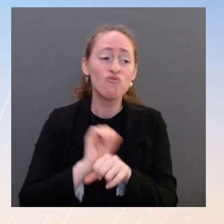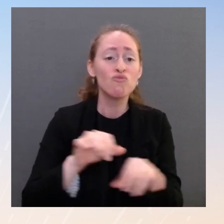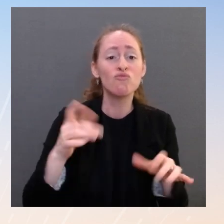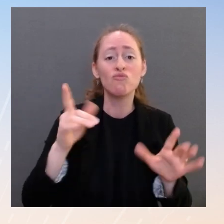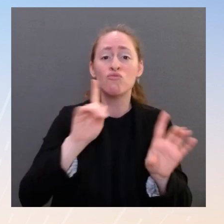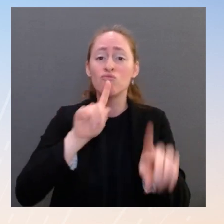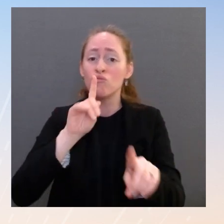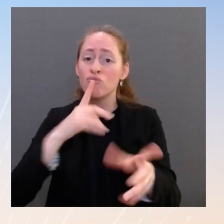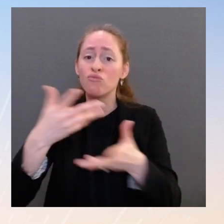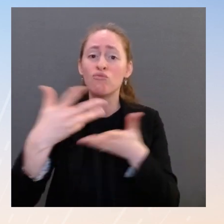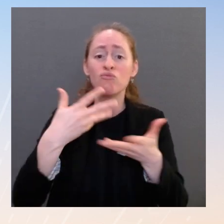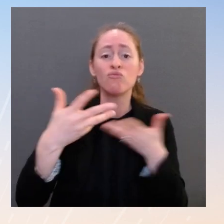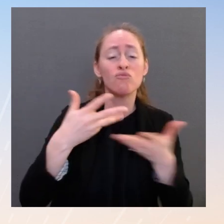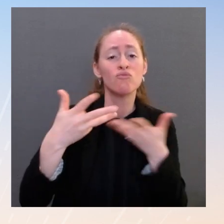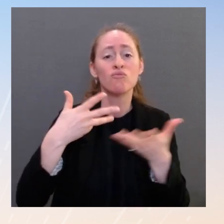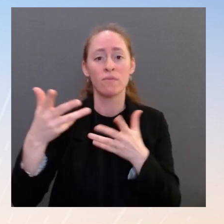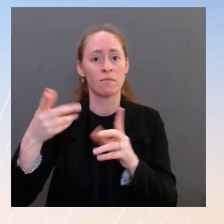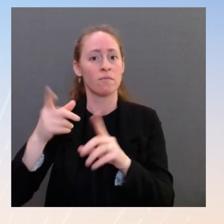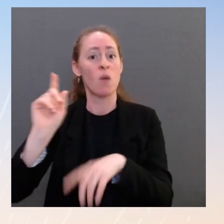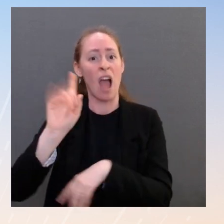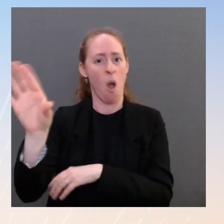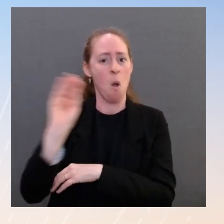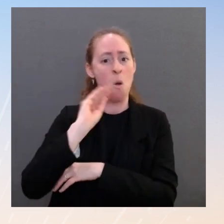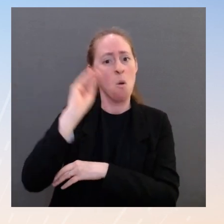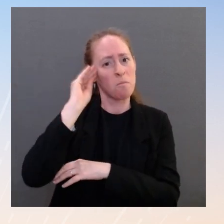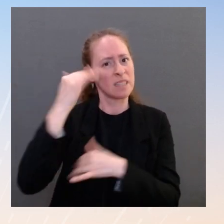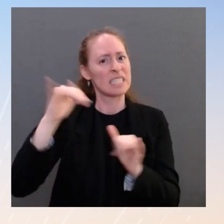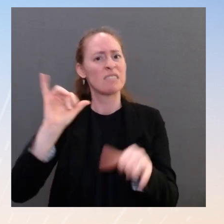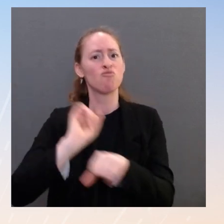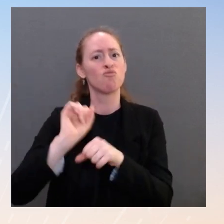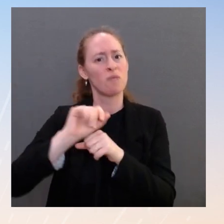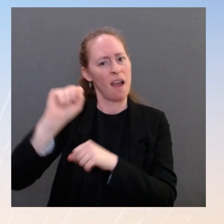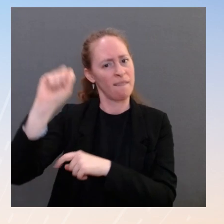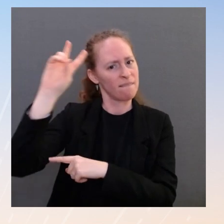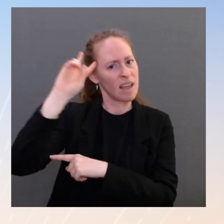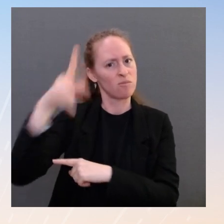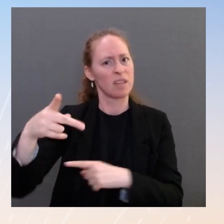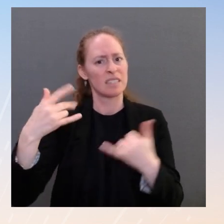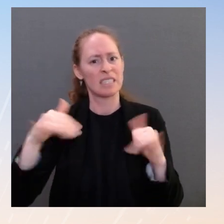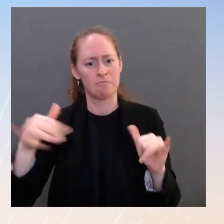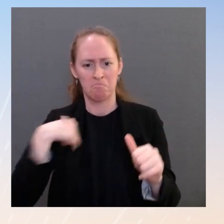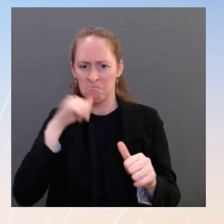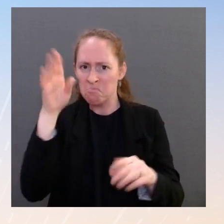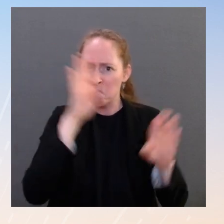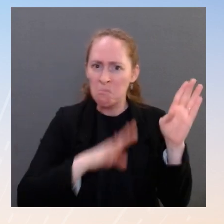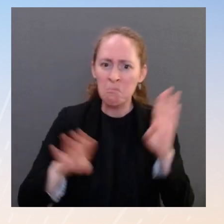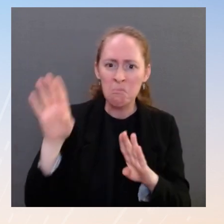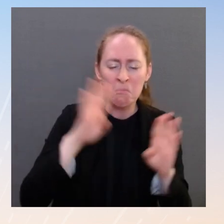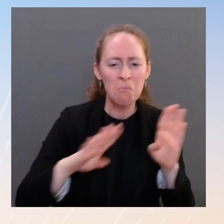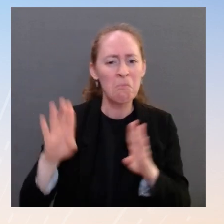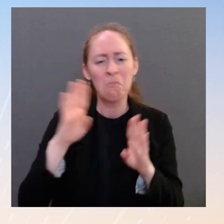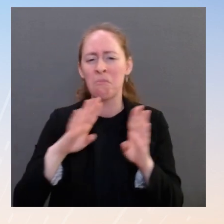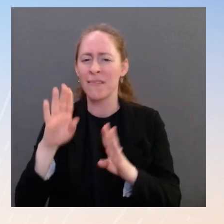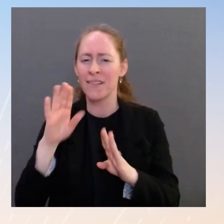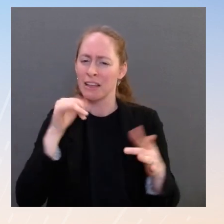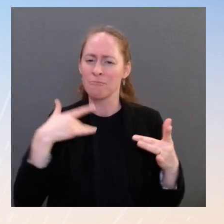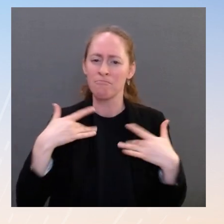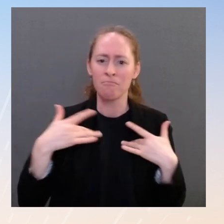so I don't believe we're talking about a national security issue in this moment. She can also do secure calls and video conferences from her home because we have that capacity.